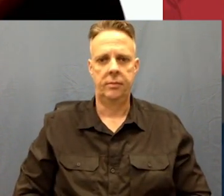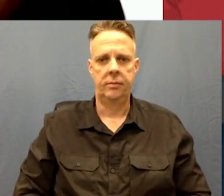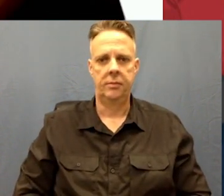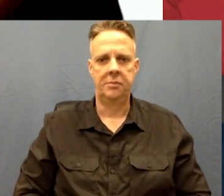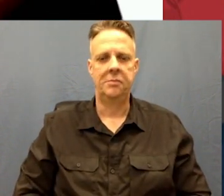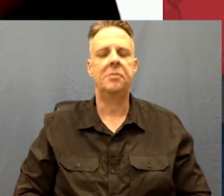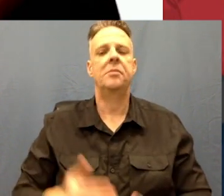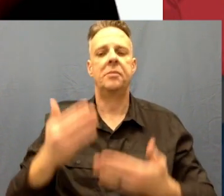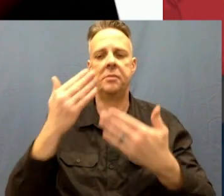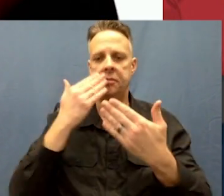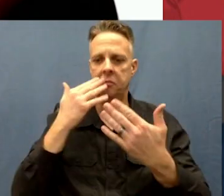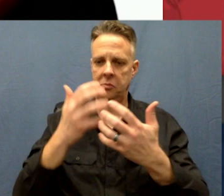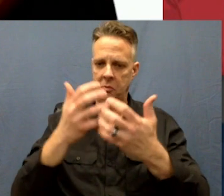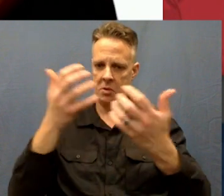THANK YOU SO MUCH, LAURA, FOR YOUR TIME AND SHARING YOUR STORY